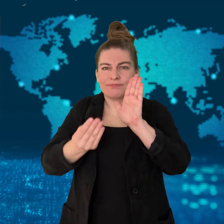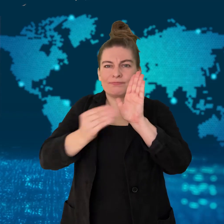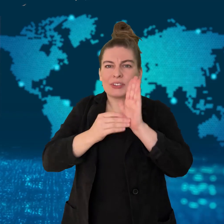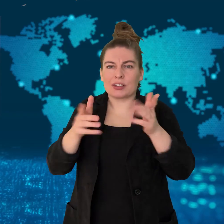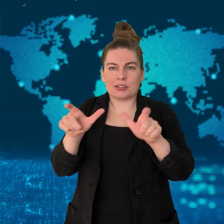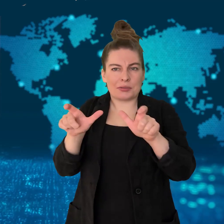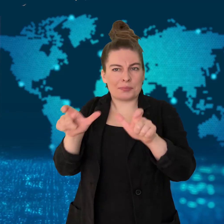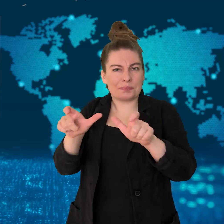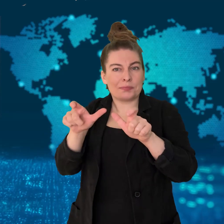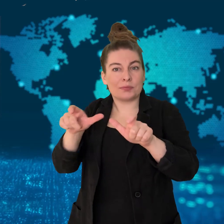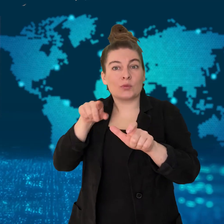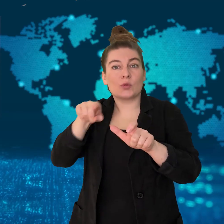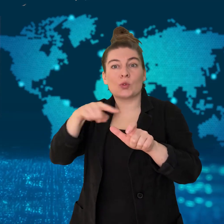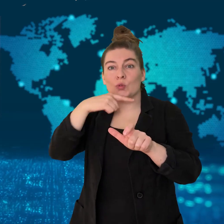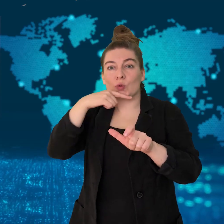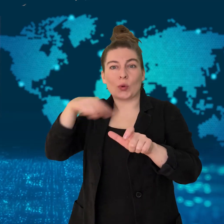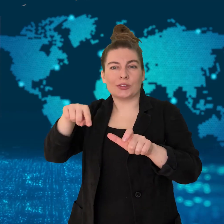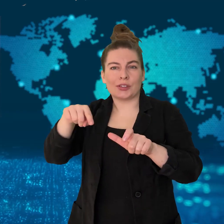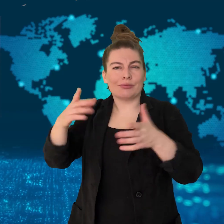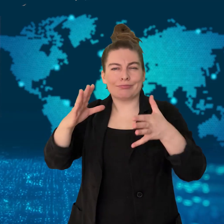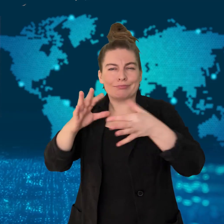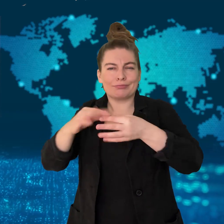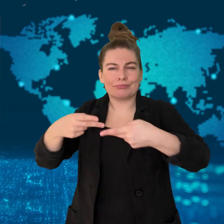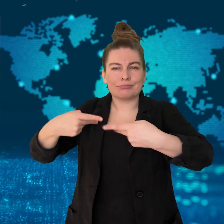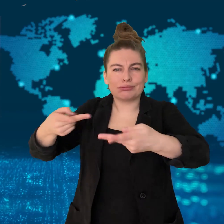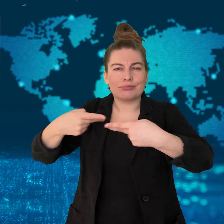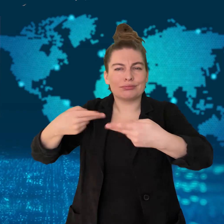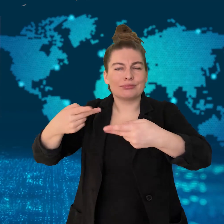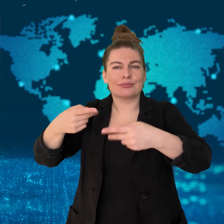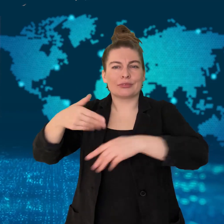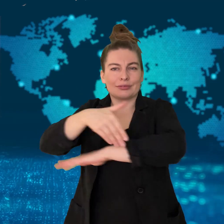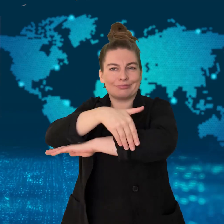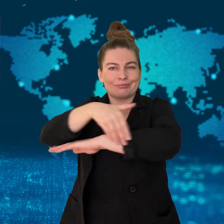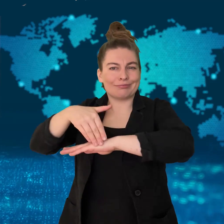but Ukrainian forces have worked to slow Russian advances.